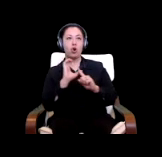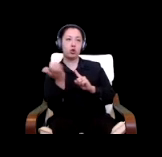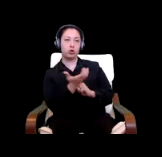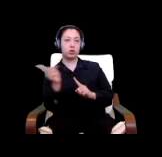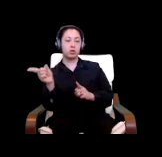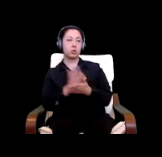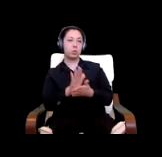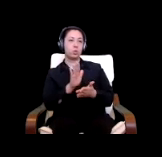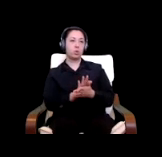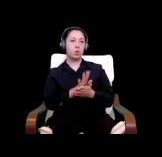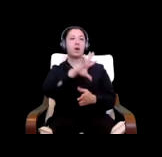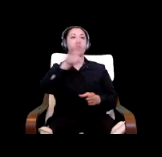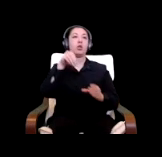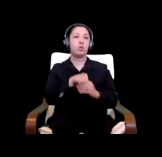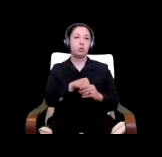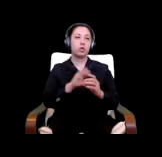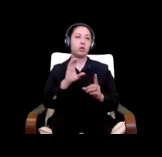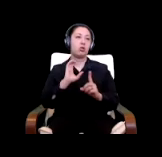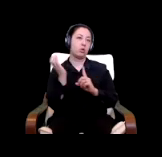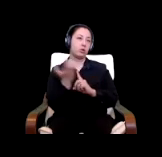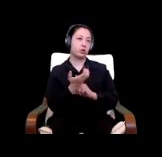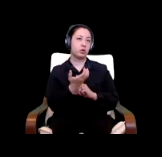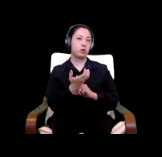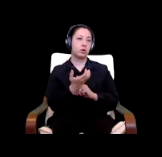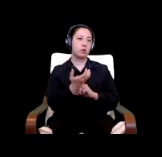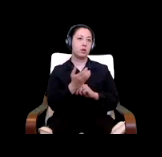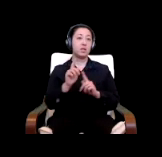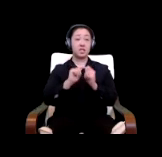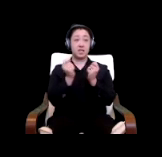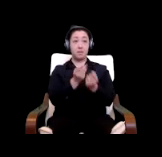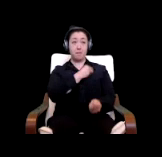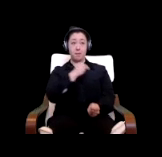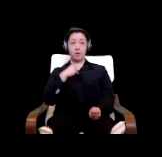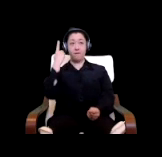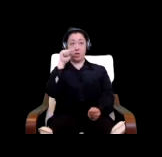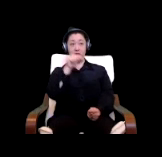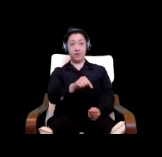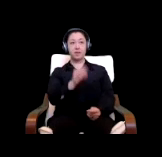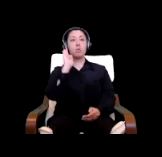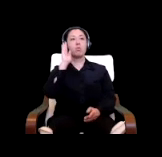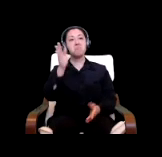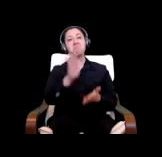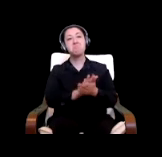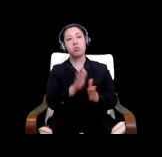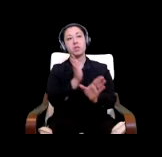culture of inclusion. Team members here will include a school psychologist, social worker, speech-language pathologist